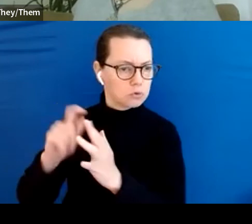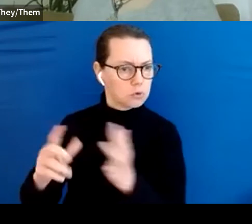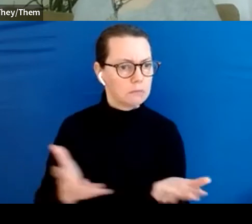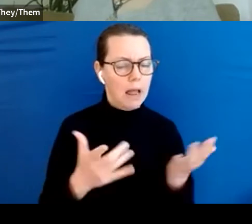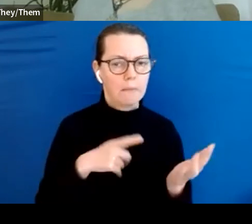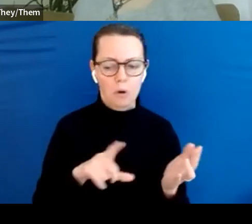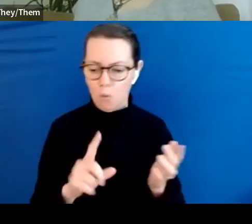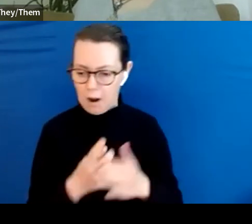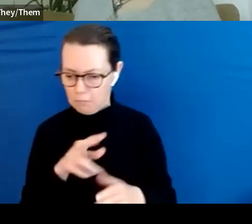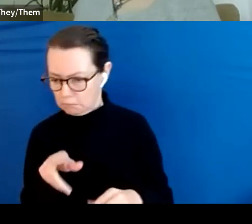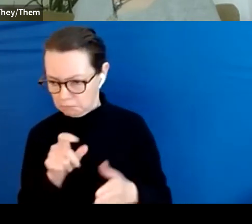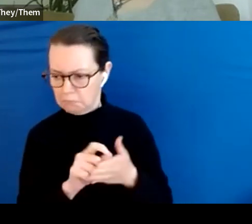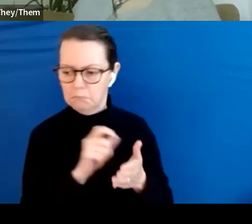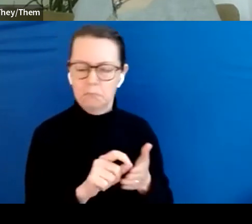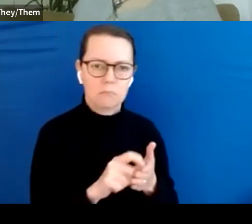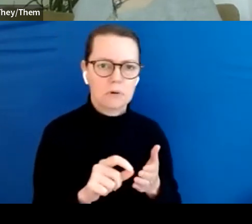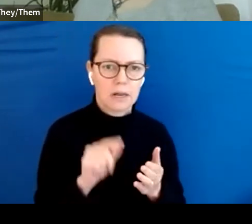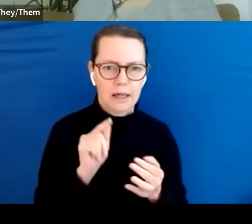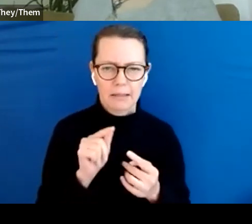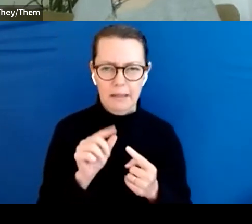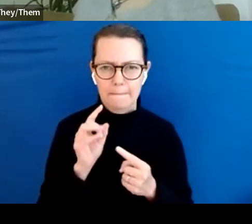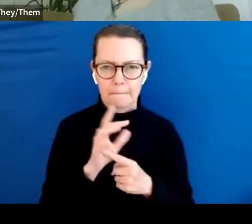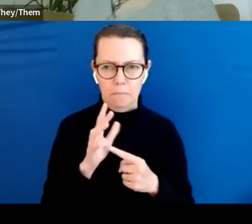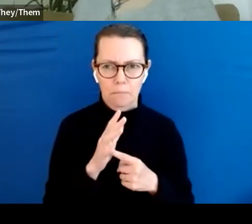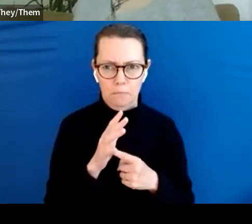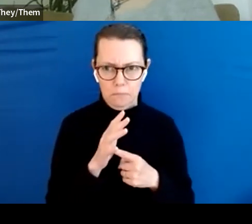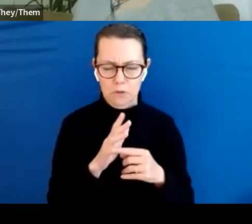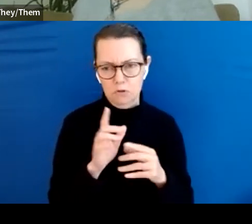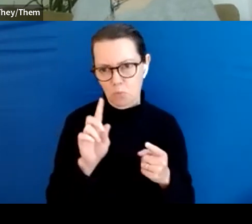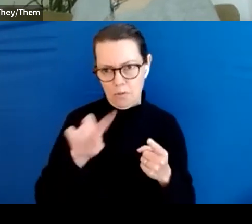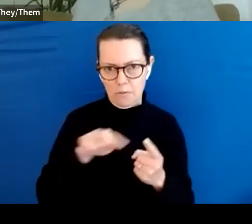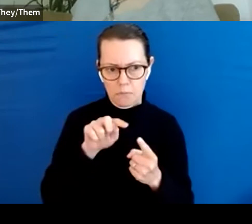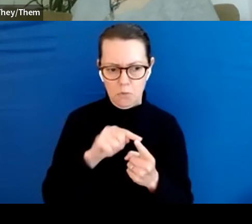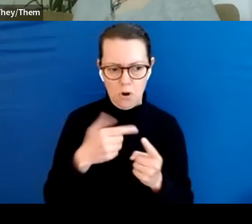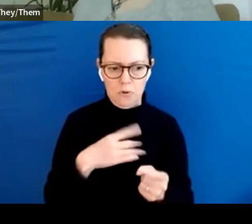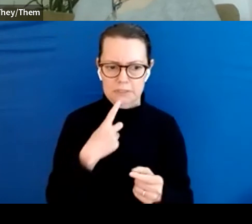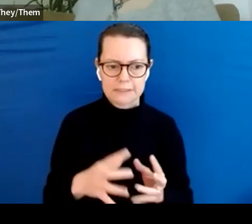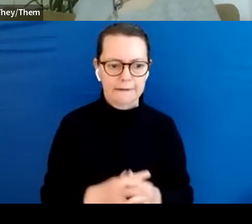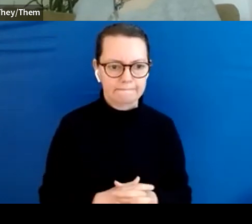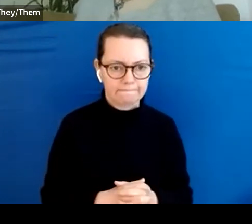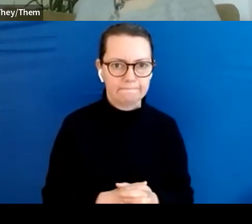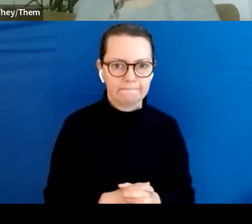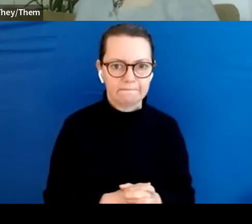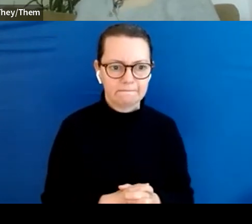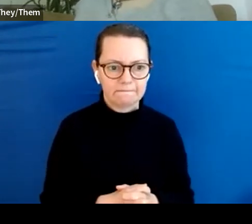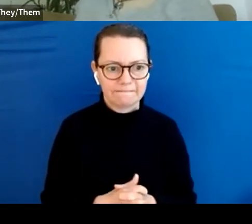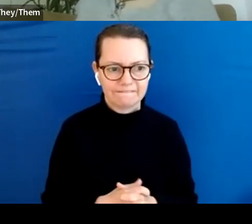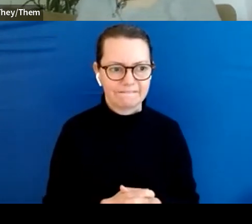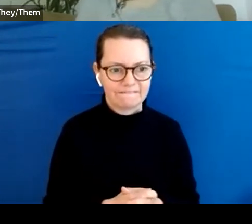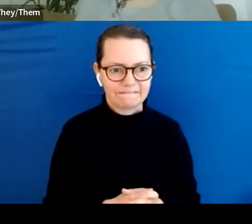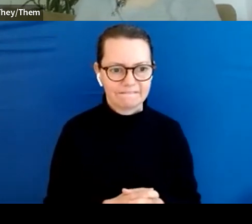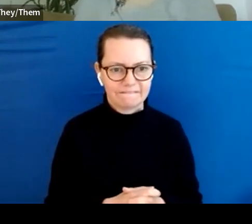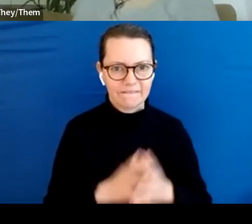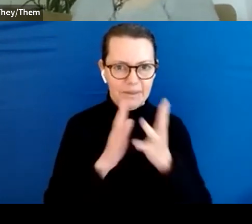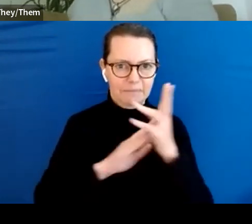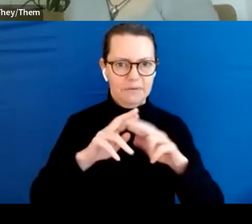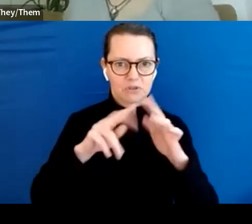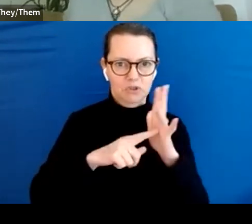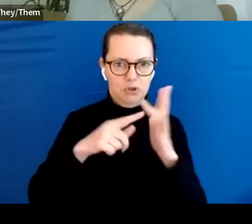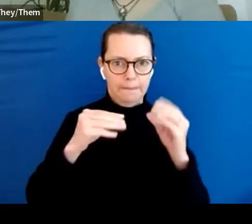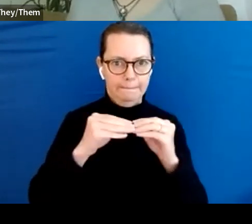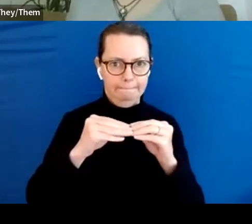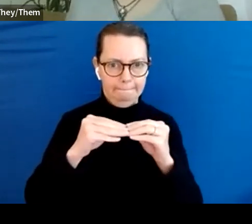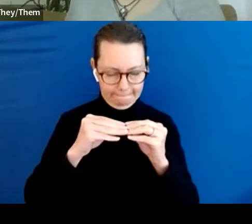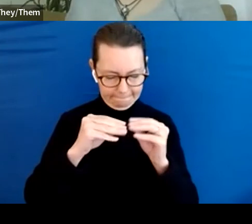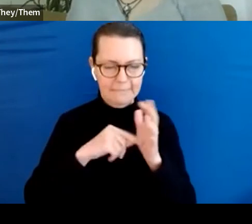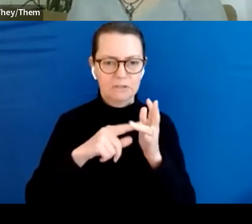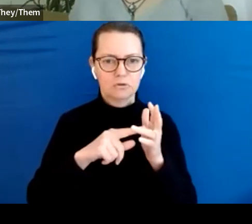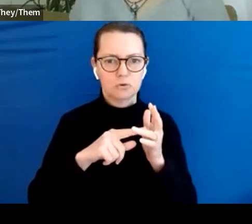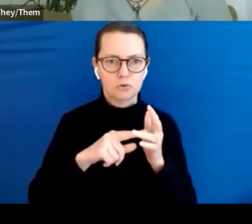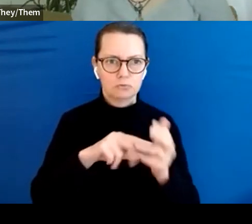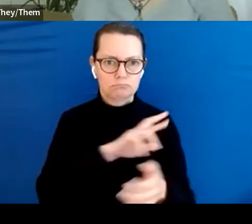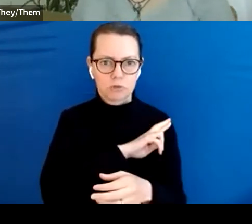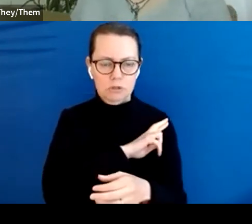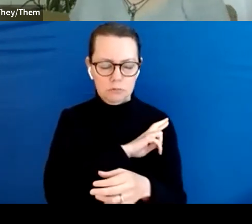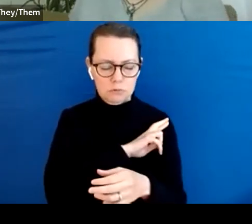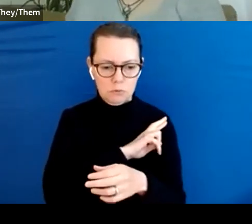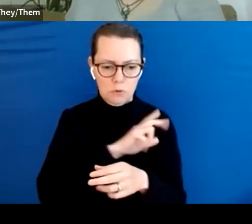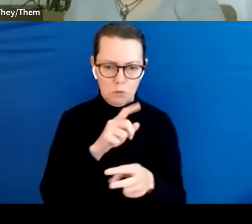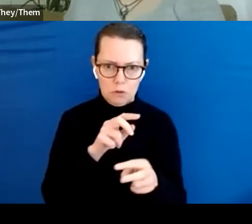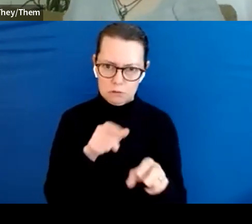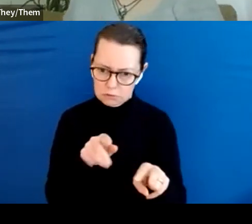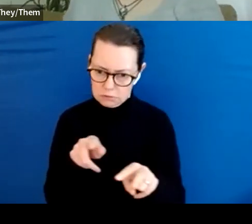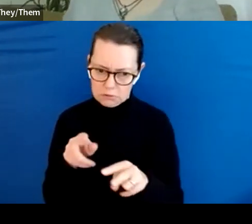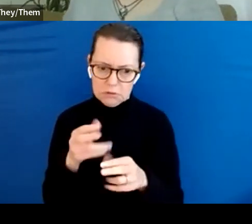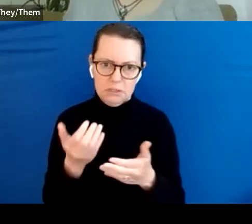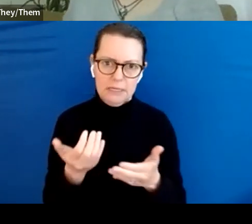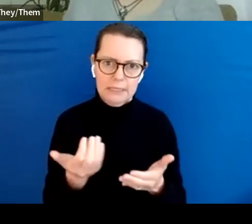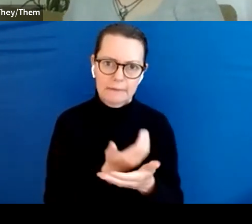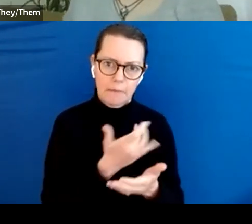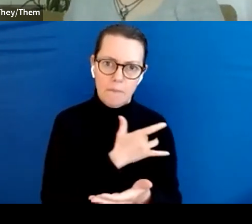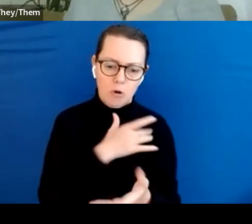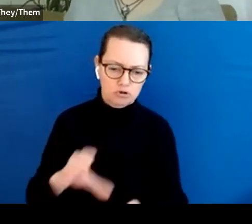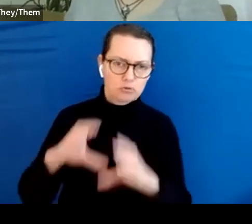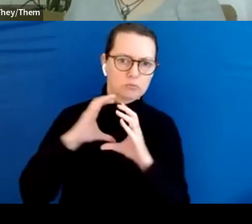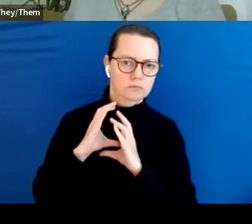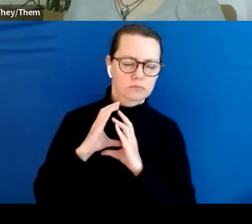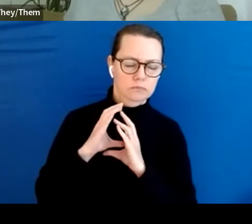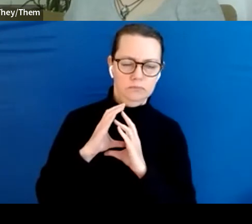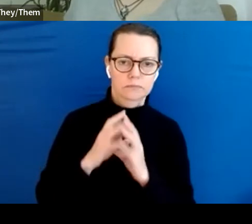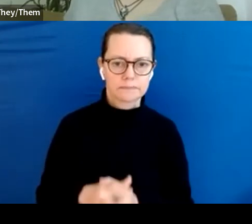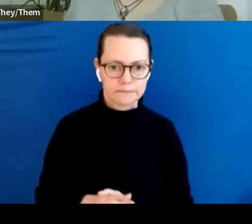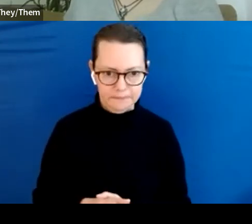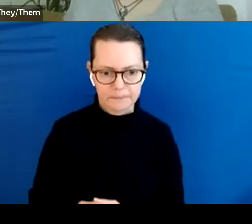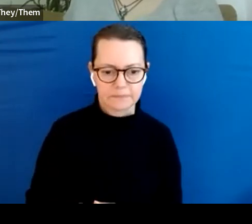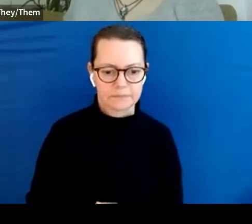Because you're carrying all that information. I think that's one of the points I wanted to make today is that our job as parents and family members is to carry that emotional load in that space, particularly as we're talking about young children.